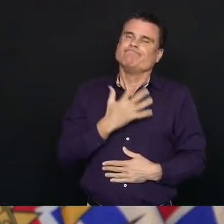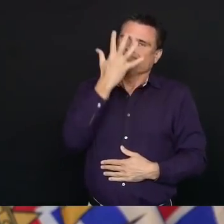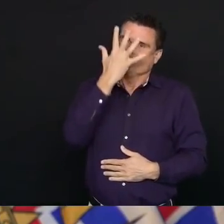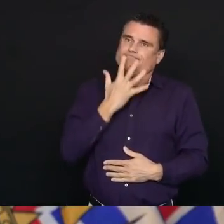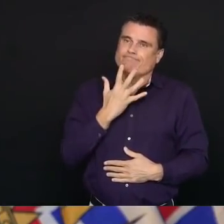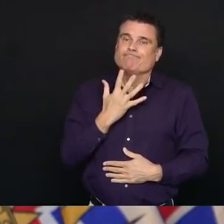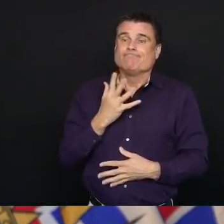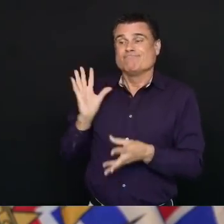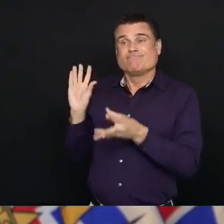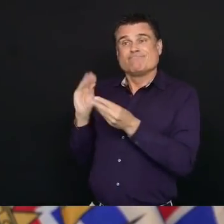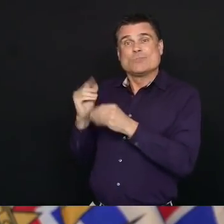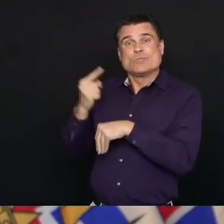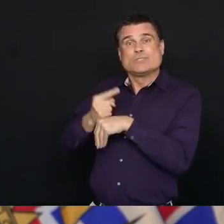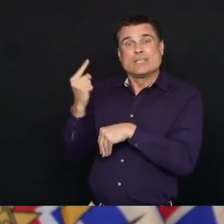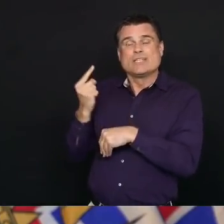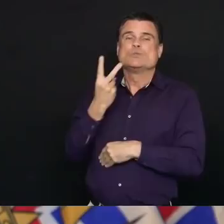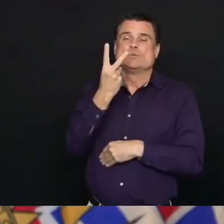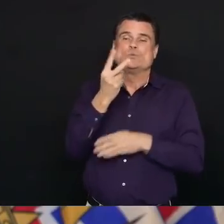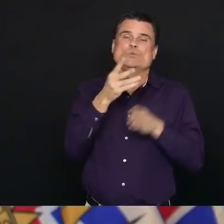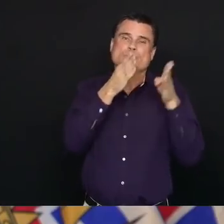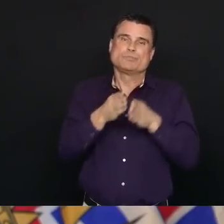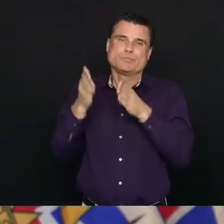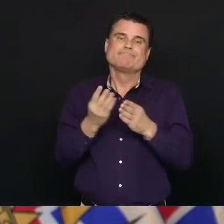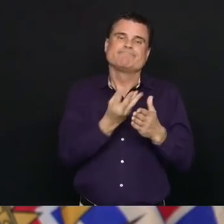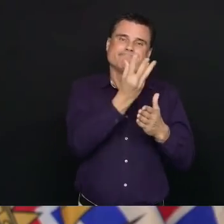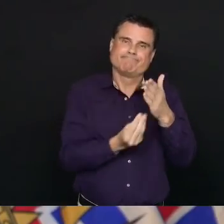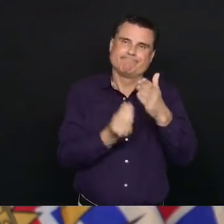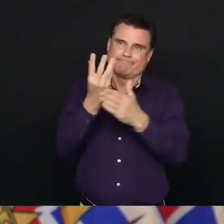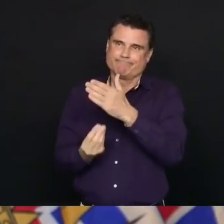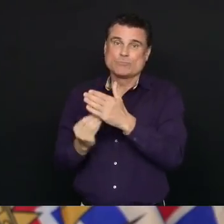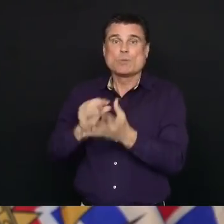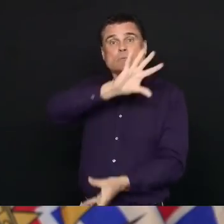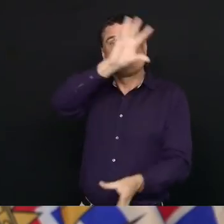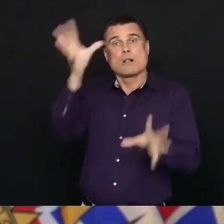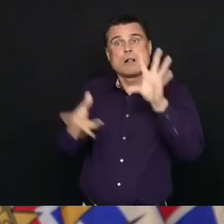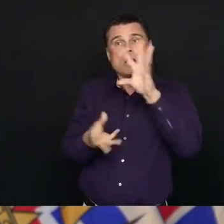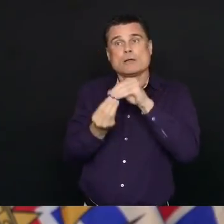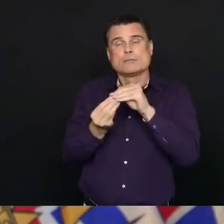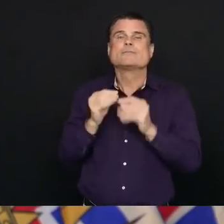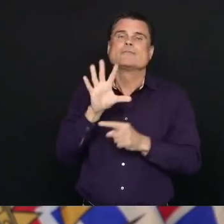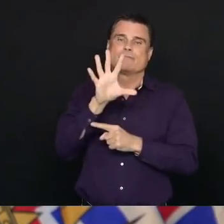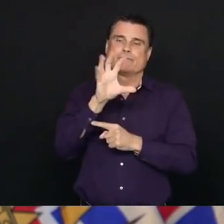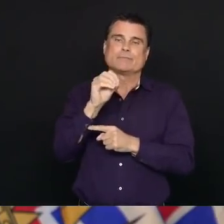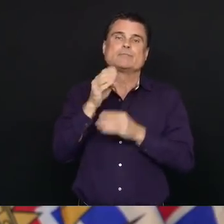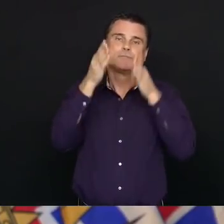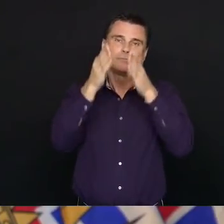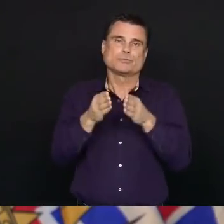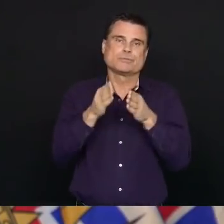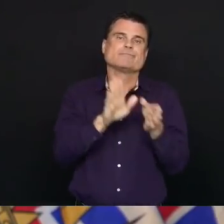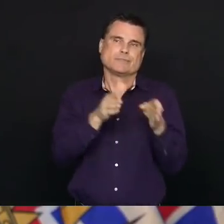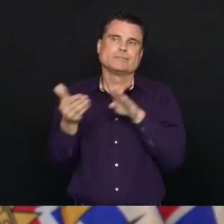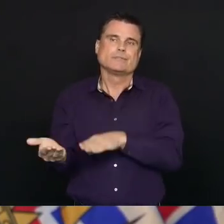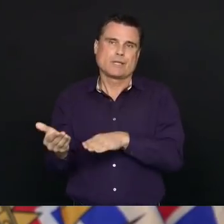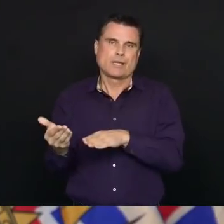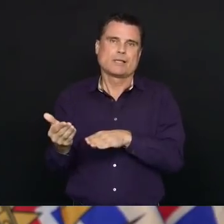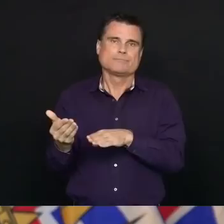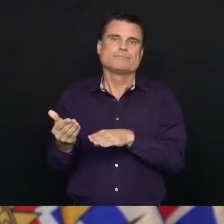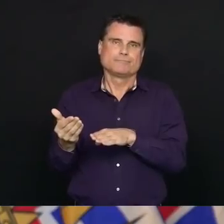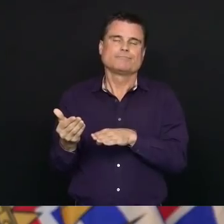132 people who are in hospital around the province and of those 68 or in critical care or ICU. Unfortunately we have two more people who